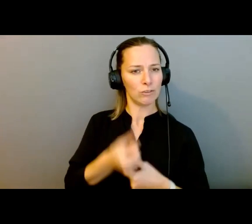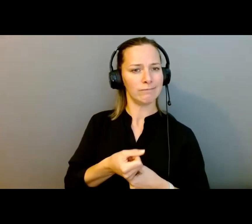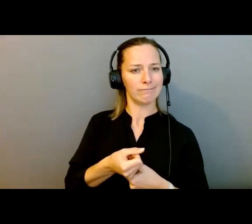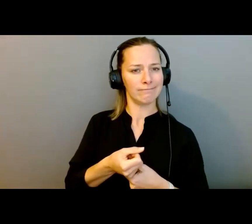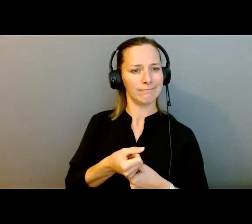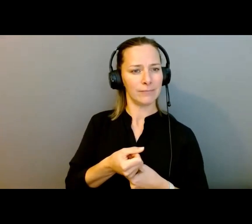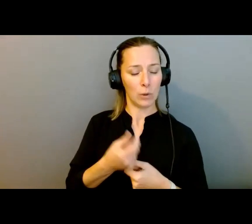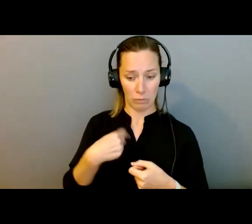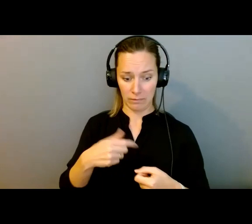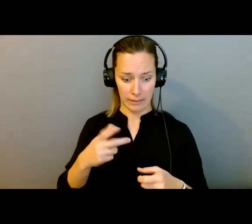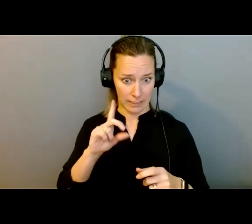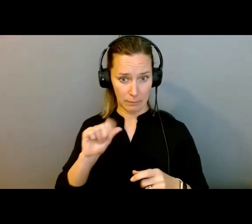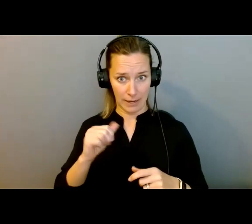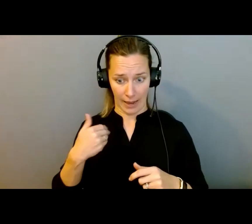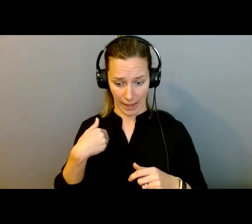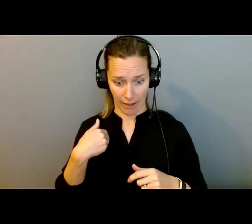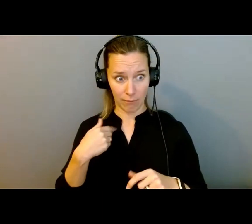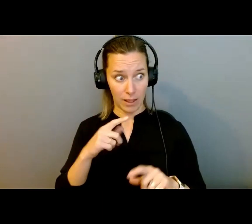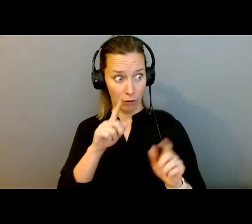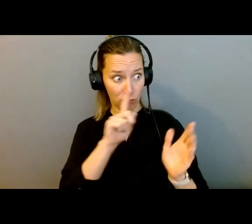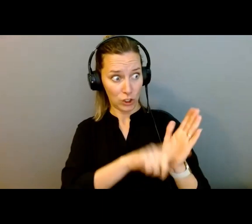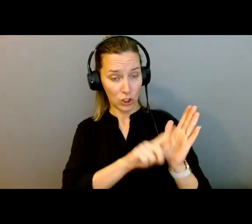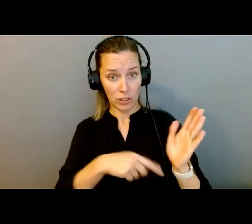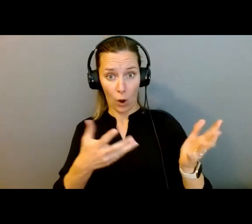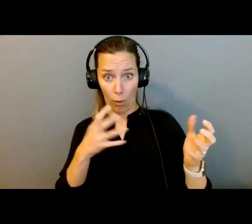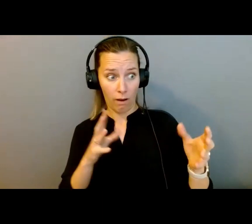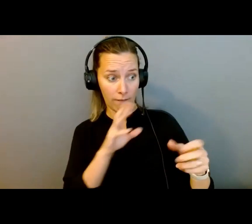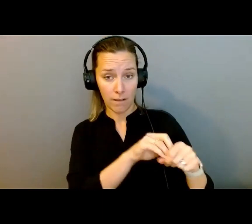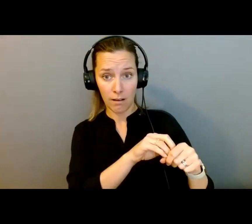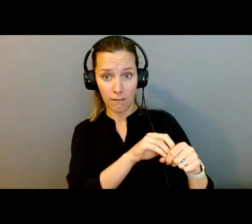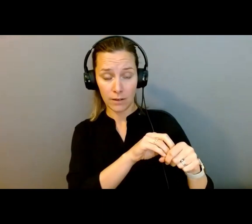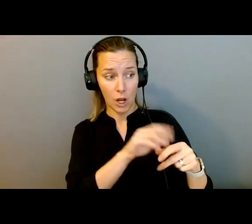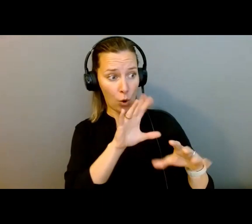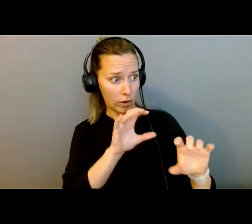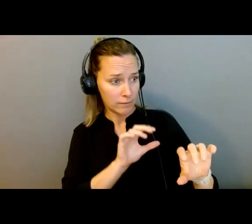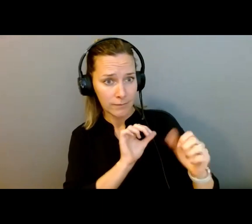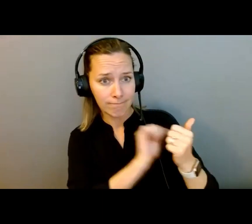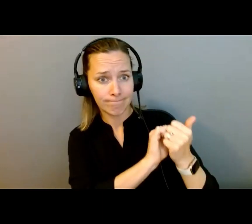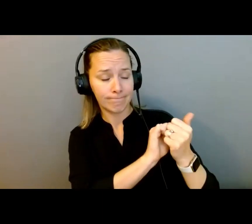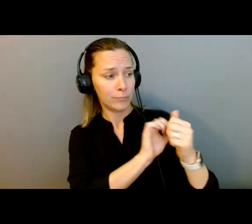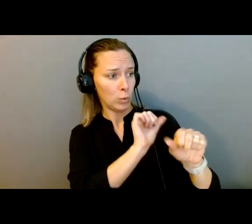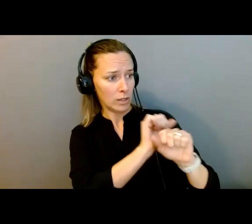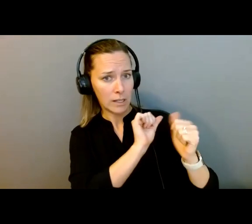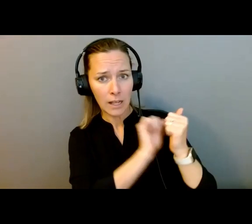wanting to be involved in the research and wanting to work and collaborate with